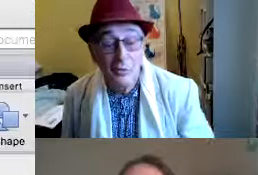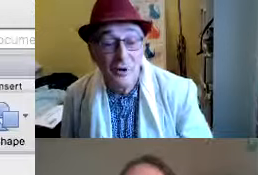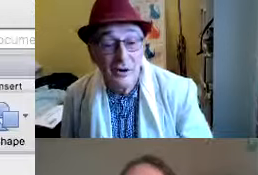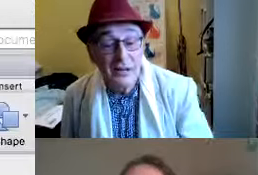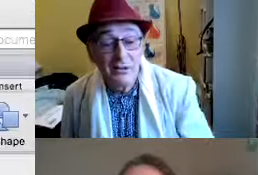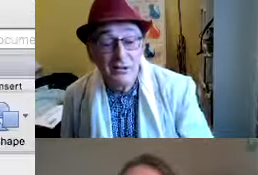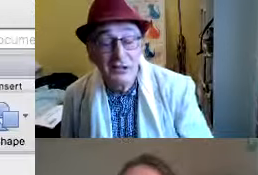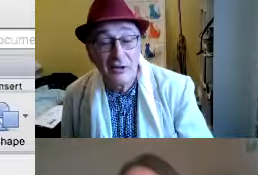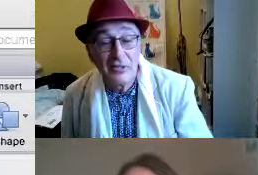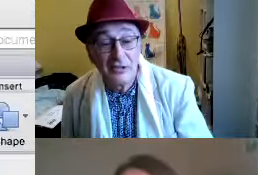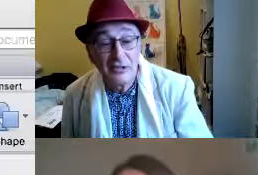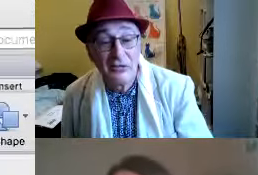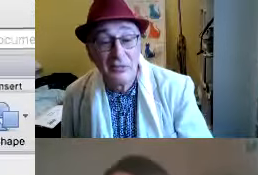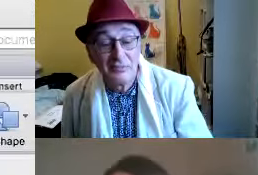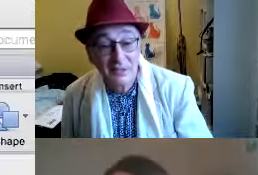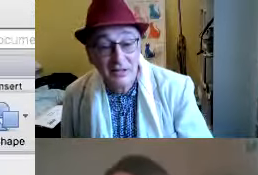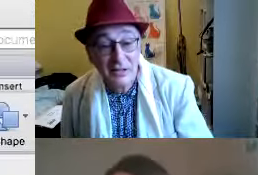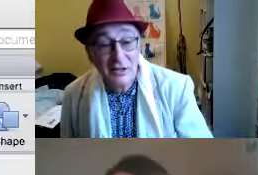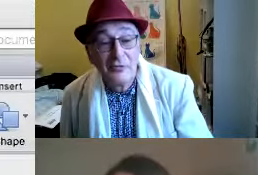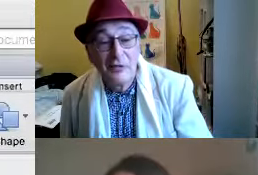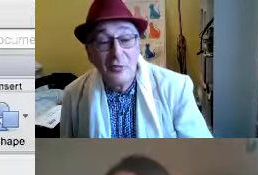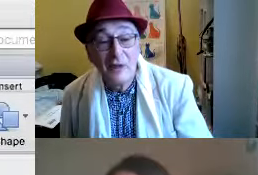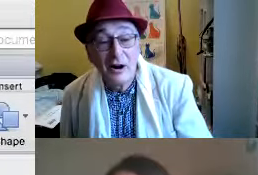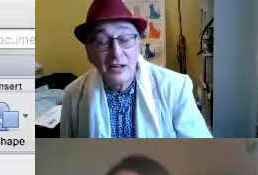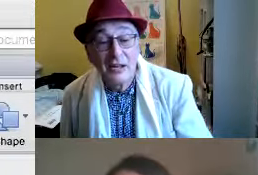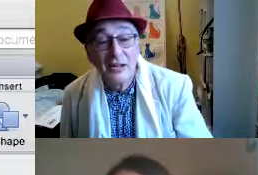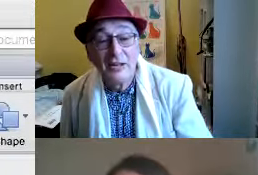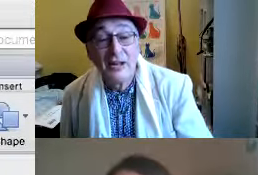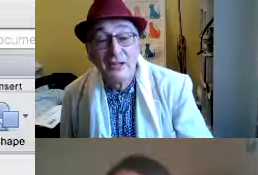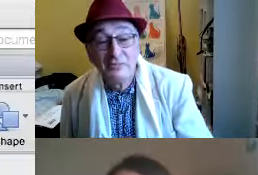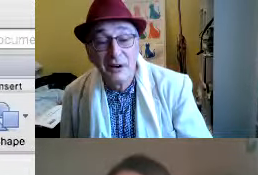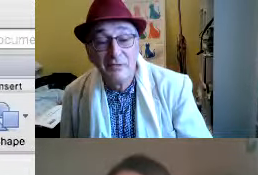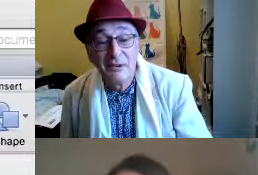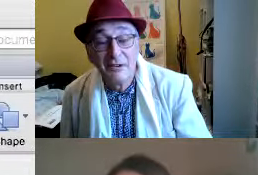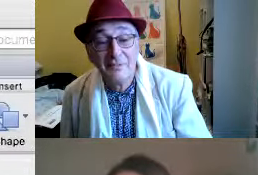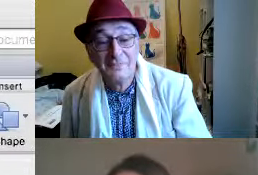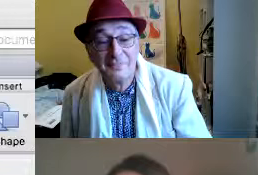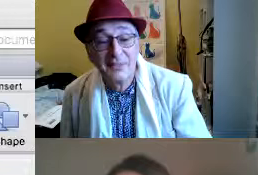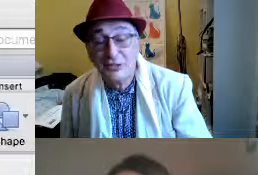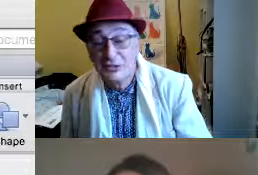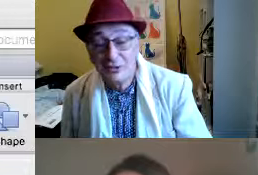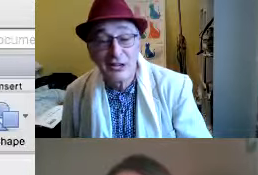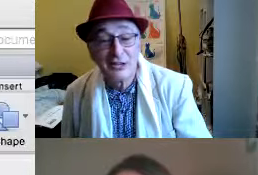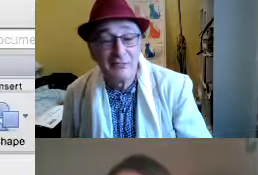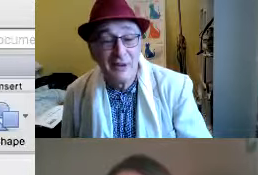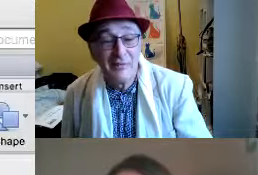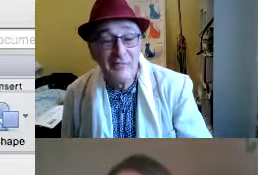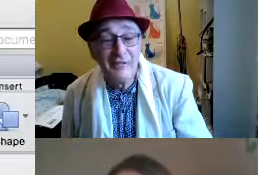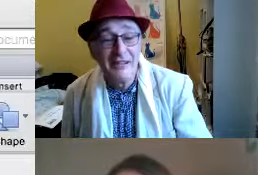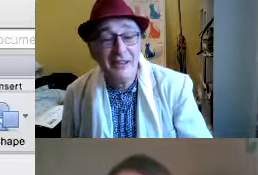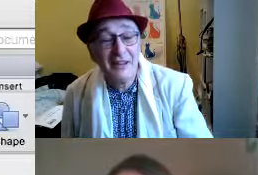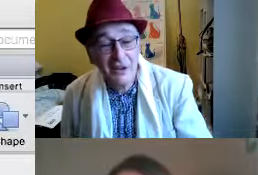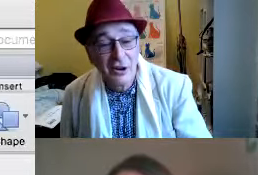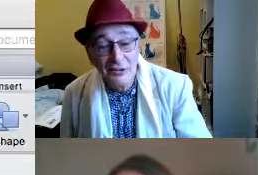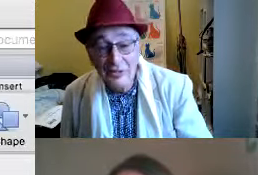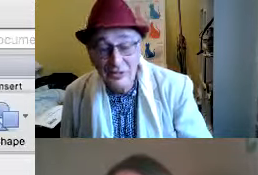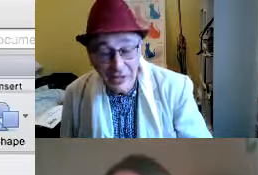point here in south end fruit market in edinburgh this is a real test of my memory garden thread